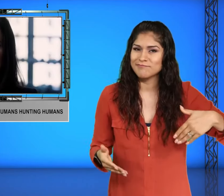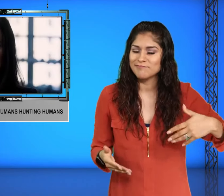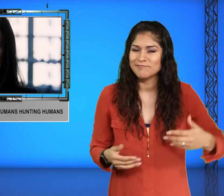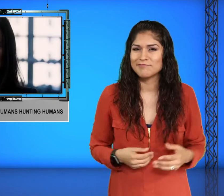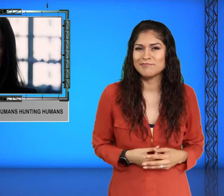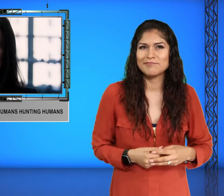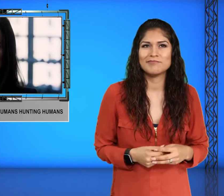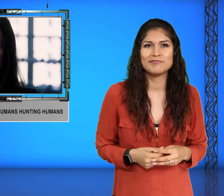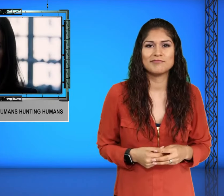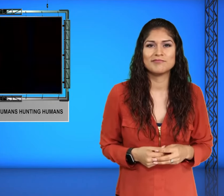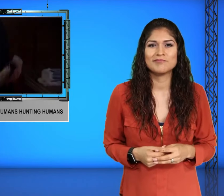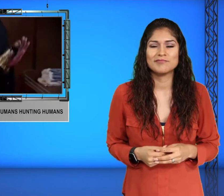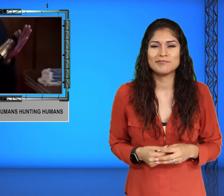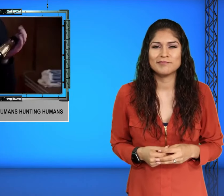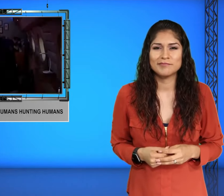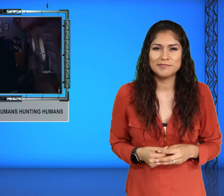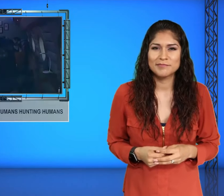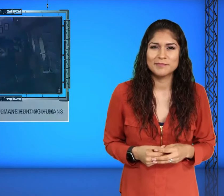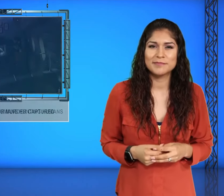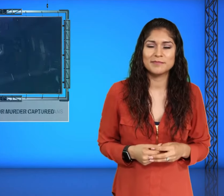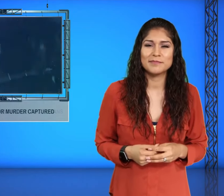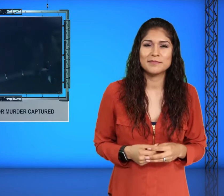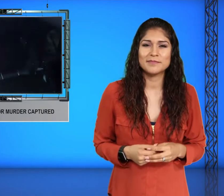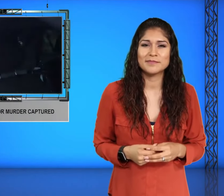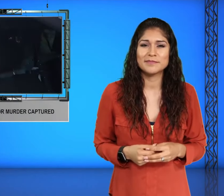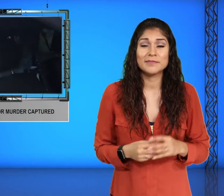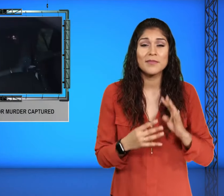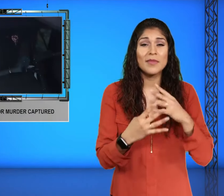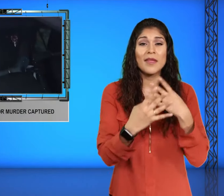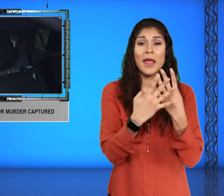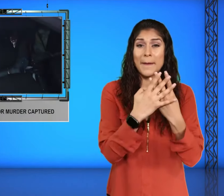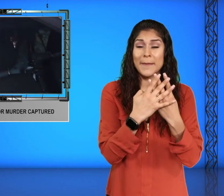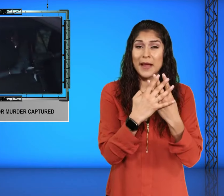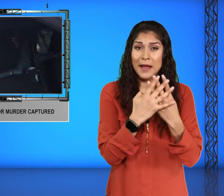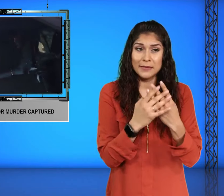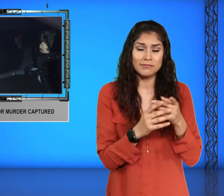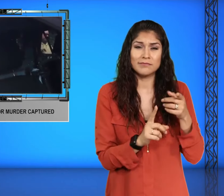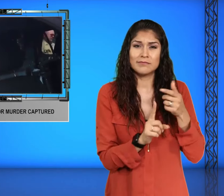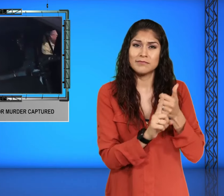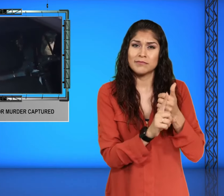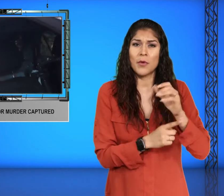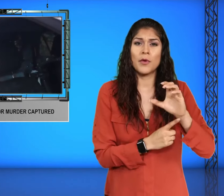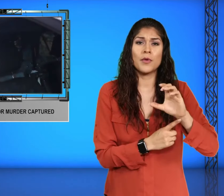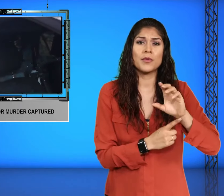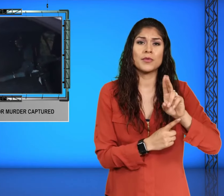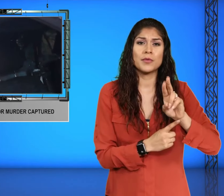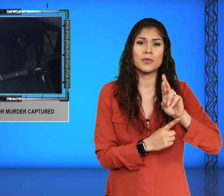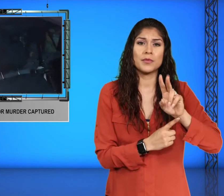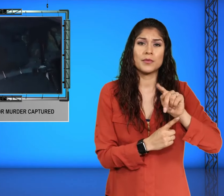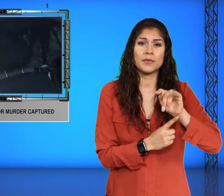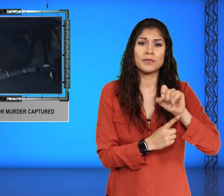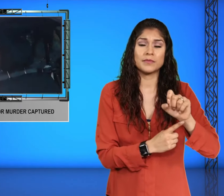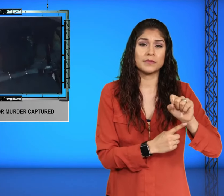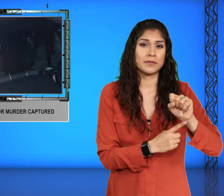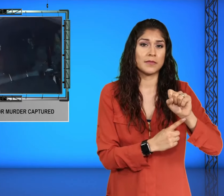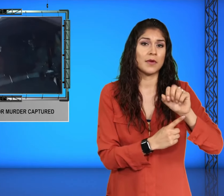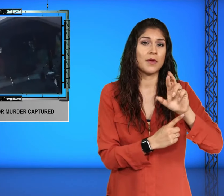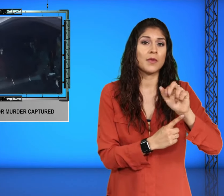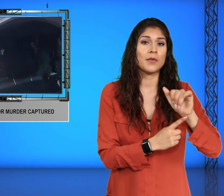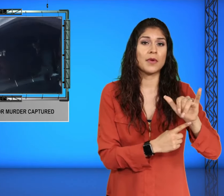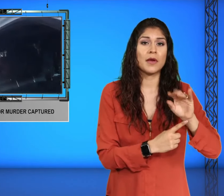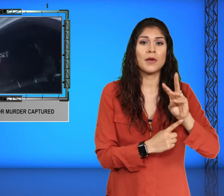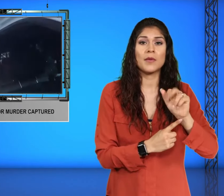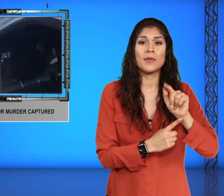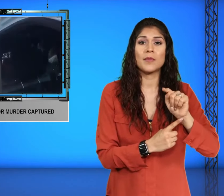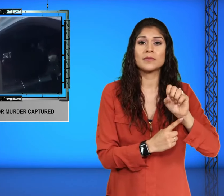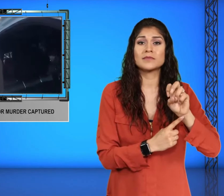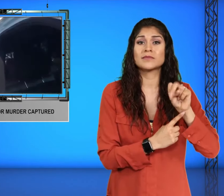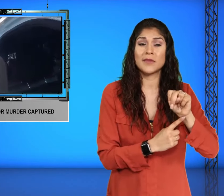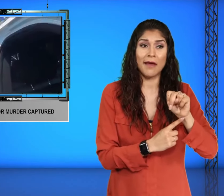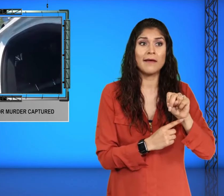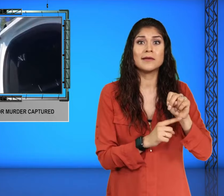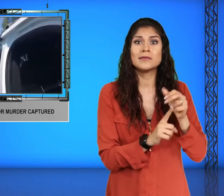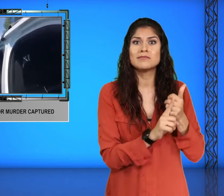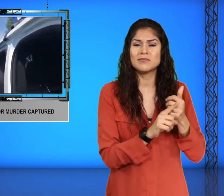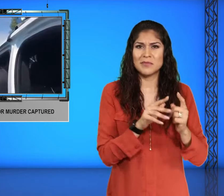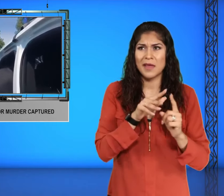are the targets of a violent and bloody hunt where every year "elites" hunt average Americans